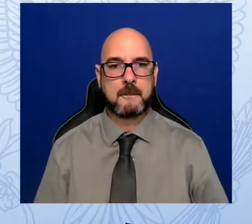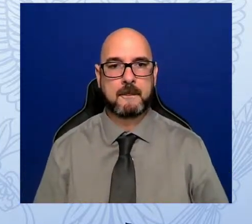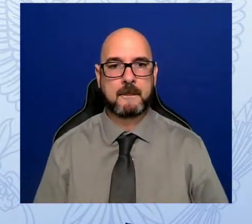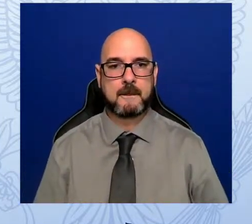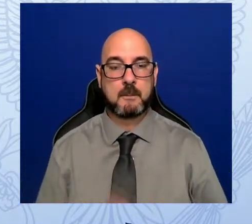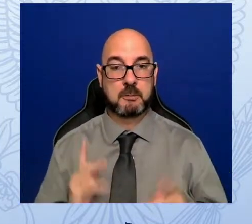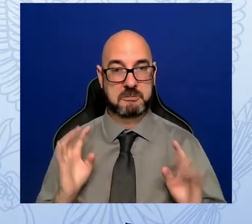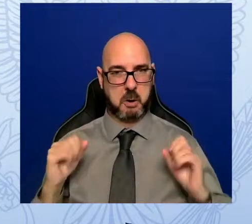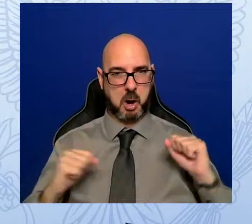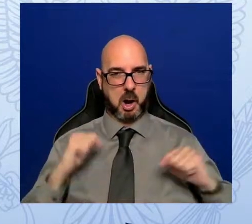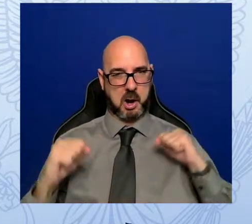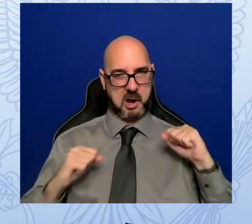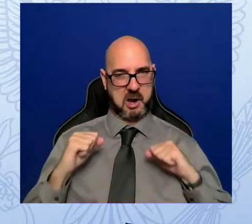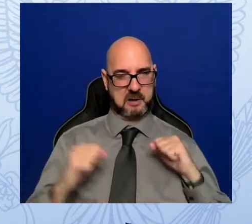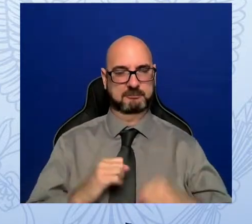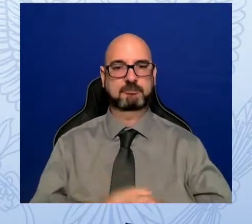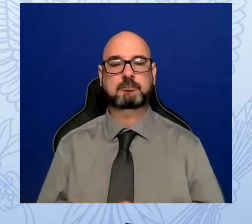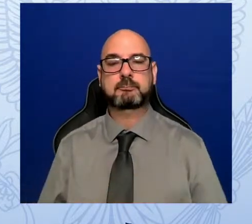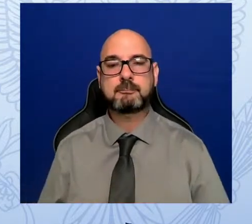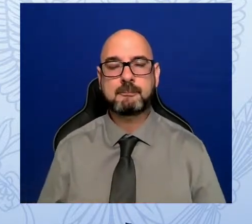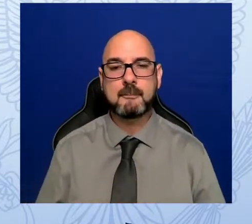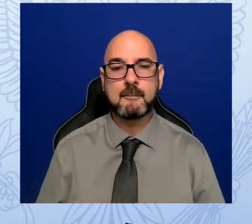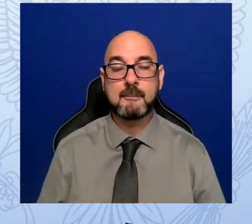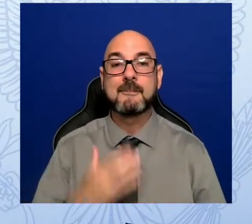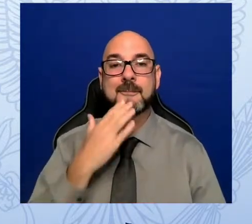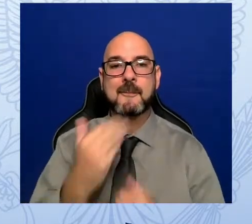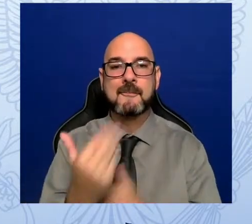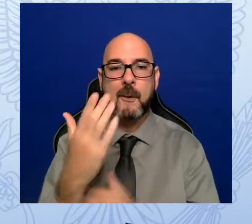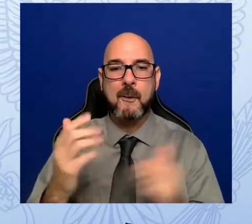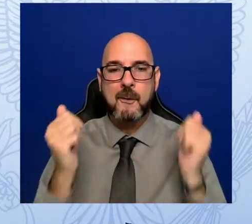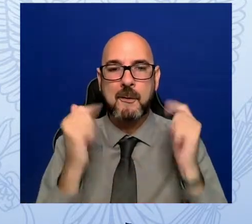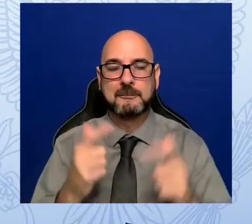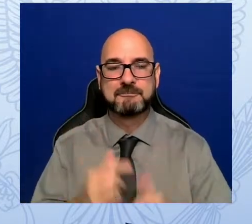Sheila Casey: Good morning, everyone, and thank you to Team RWB